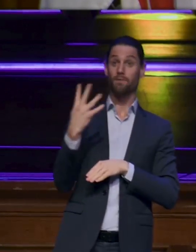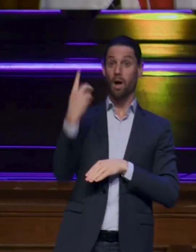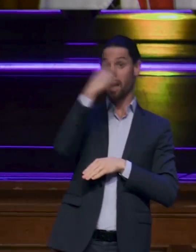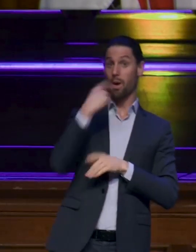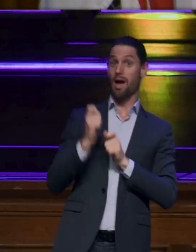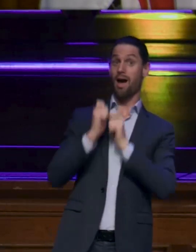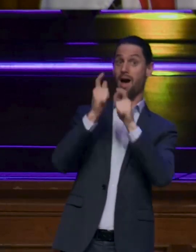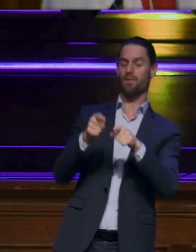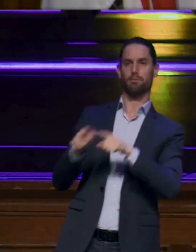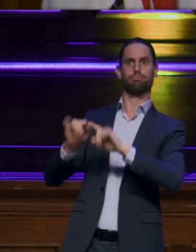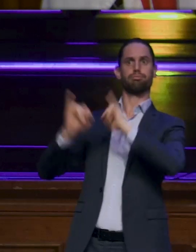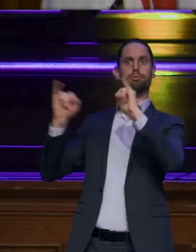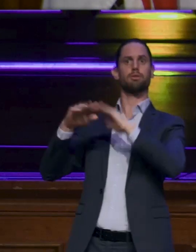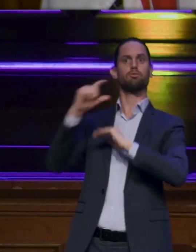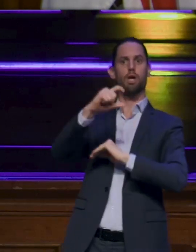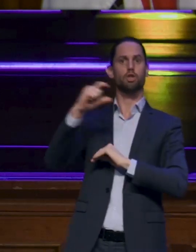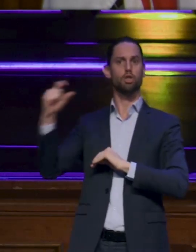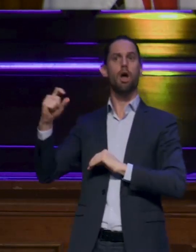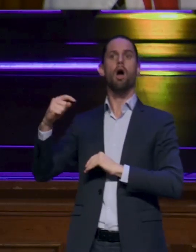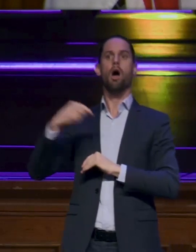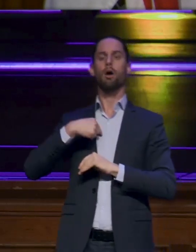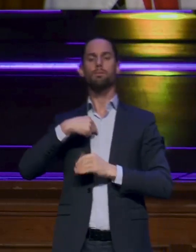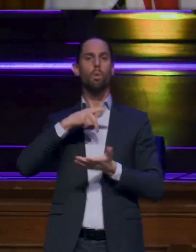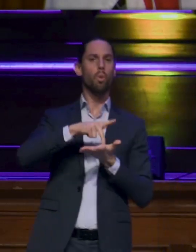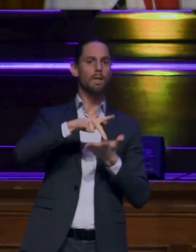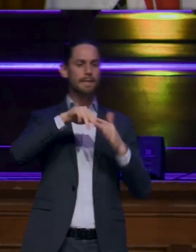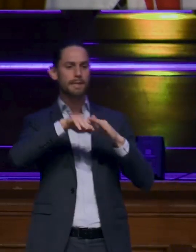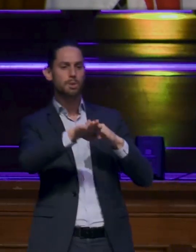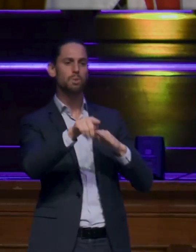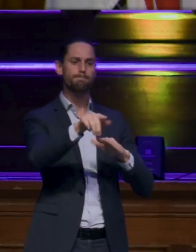Christchurch and I walked into a small community space we're in that room where